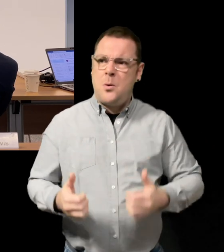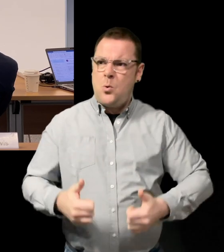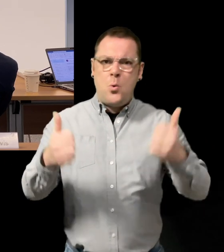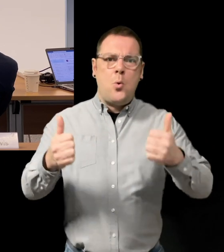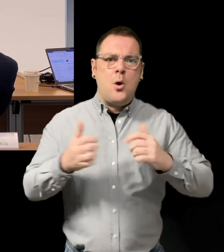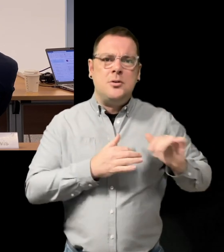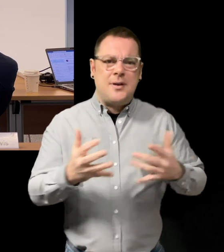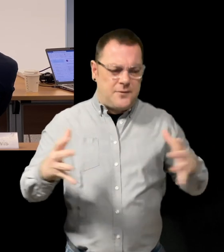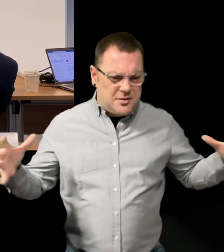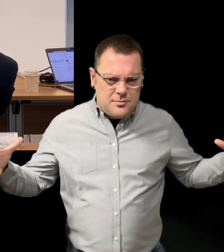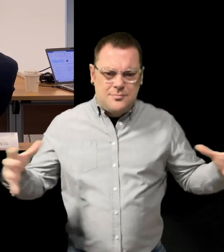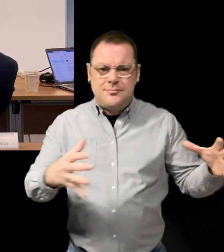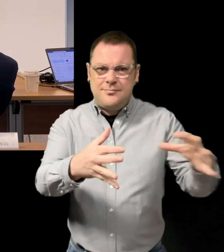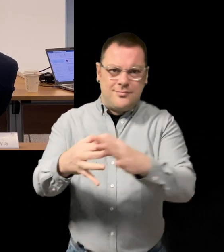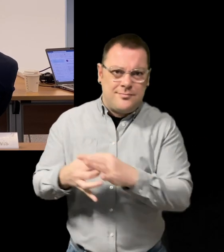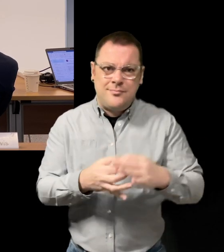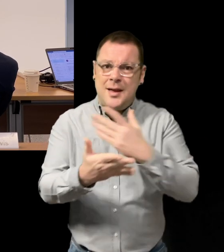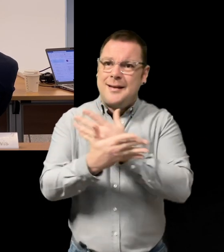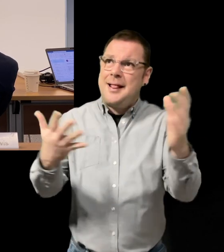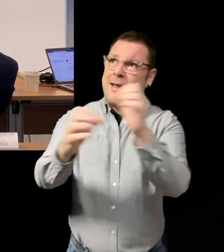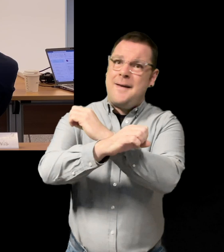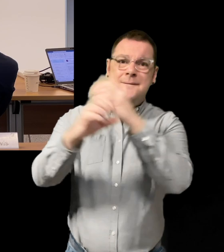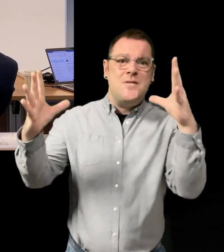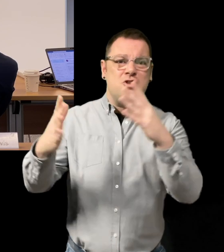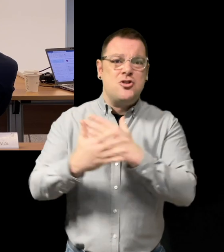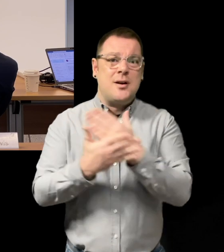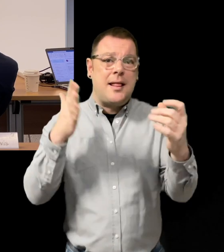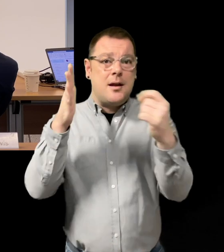all pulling together with a clear vision and a clear set of priorities.